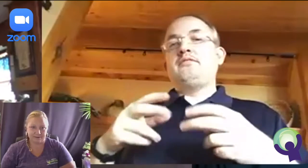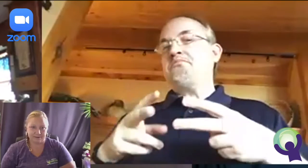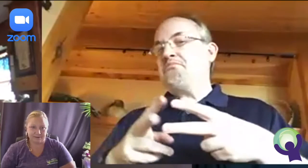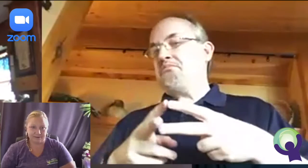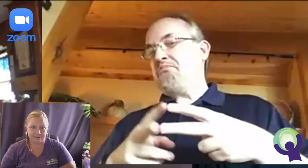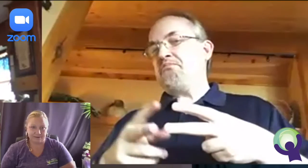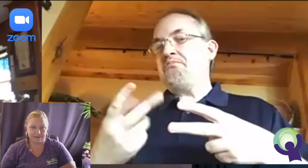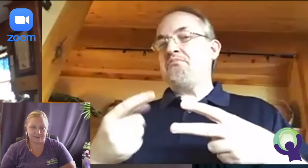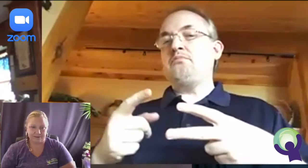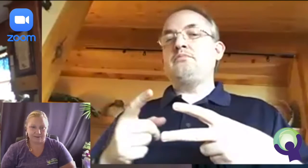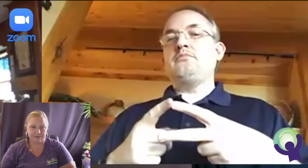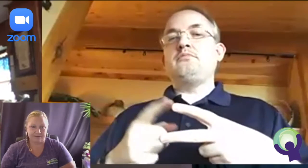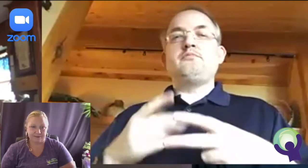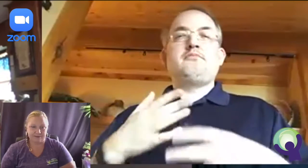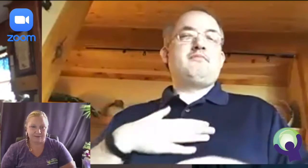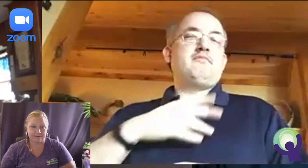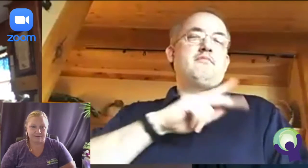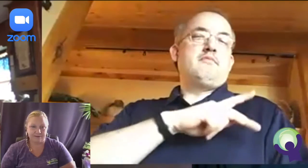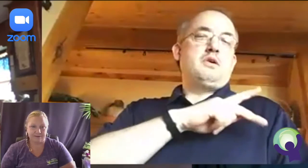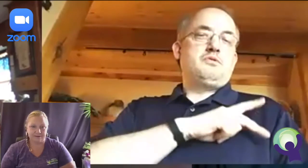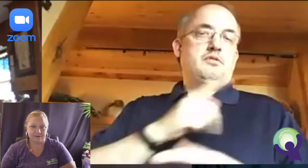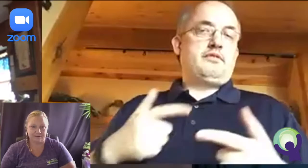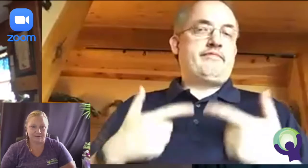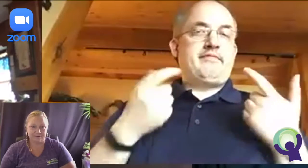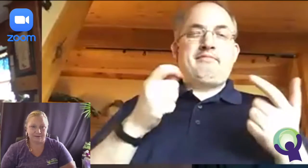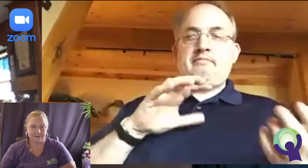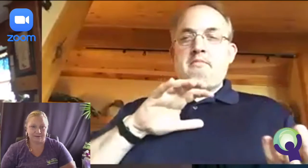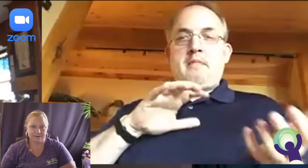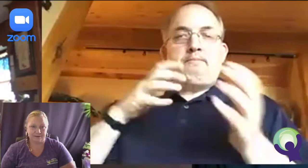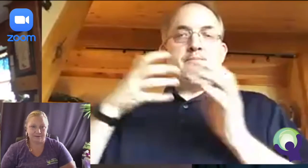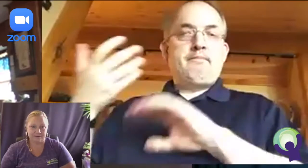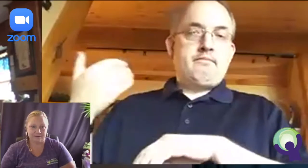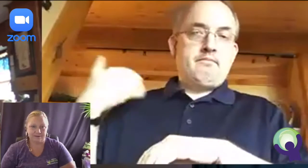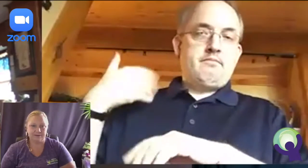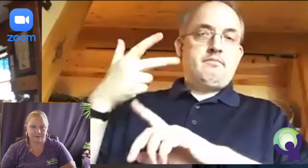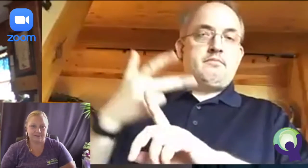For myself a barrier that I've had..has been to really one of my personal life.